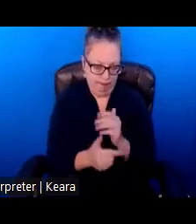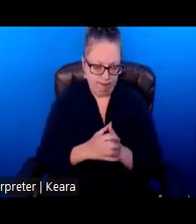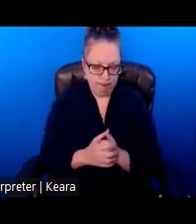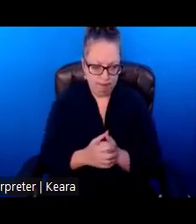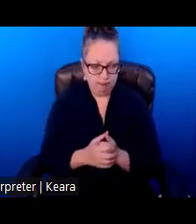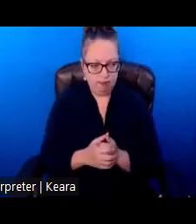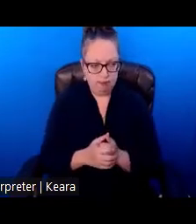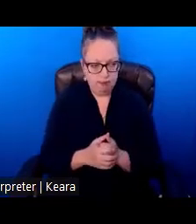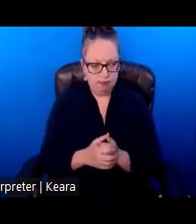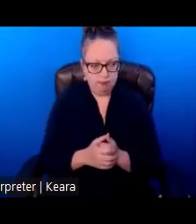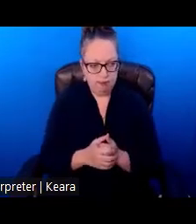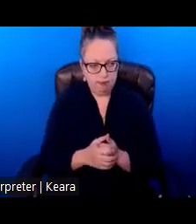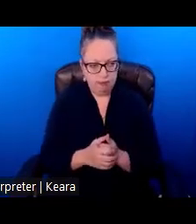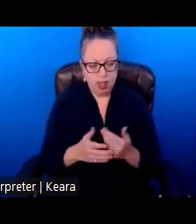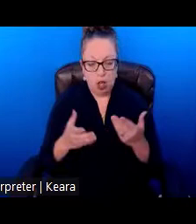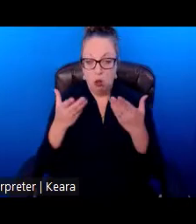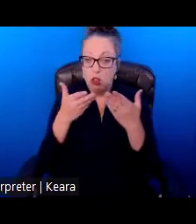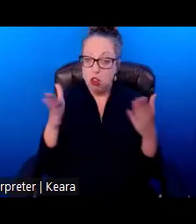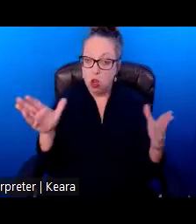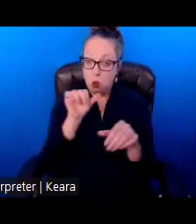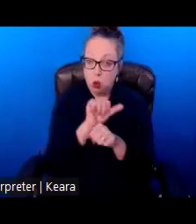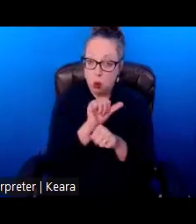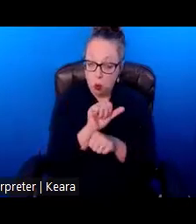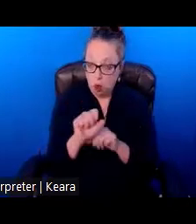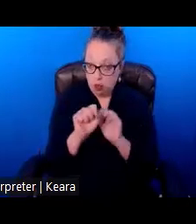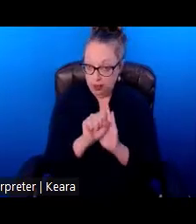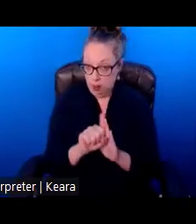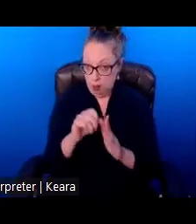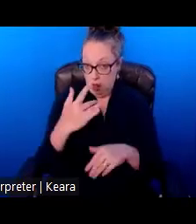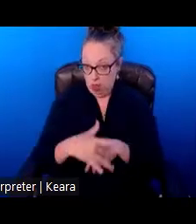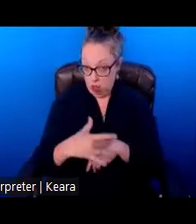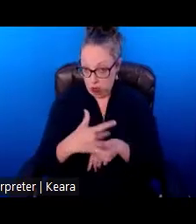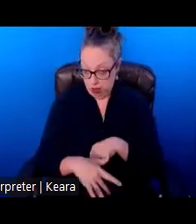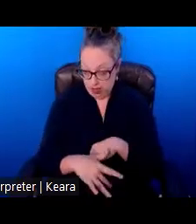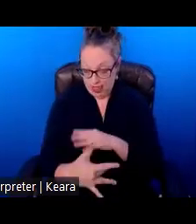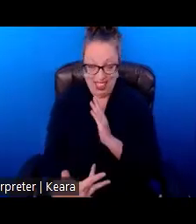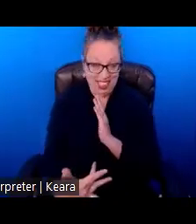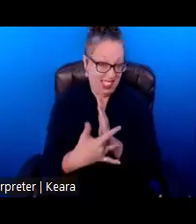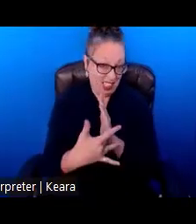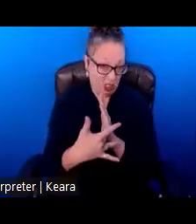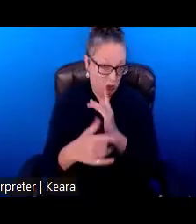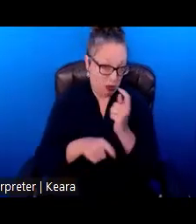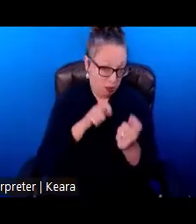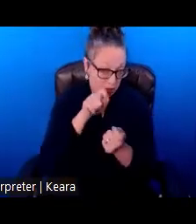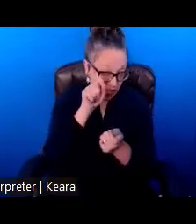In addition to general work sample eligibility and technical specifications for work samples,